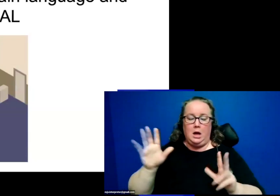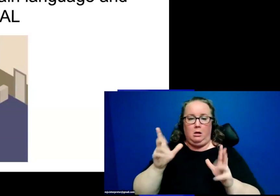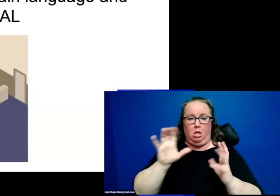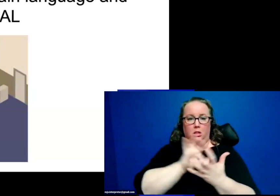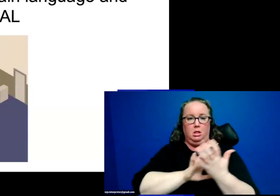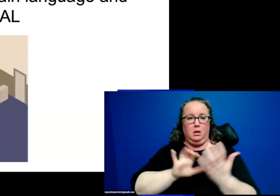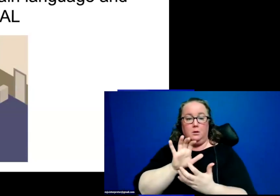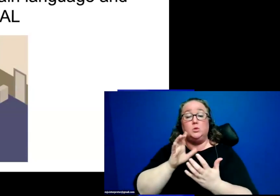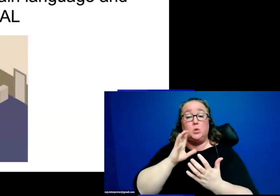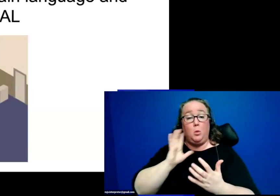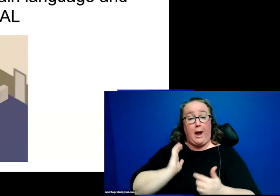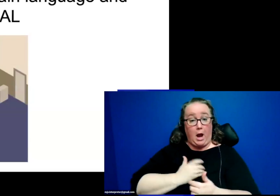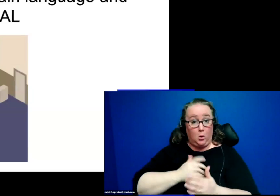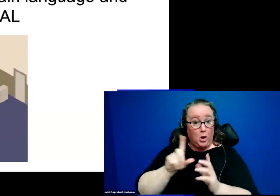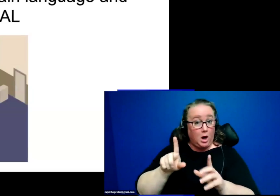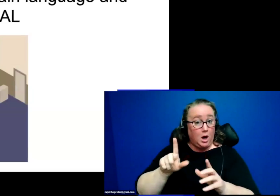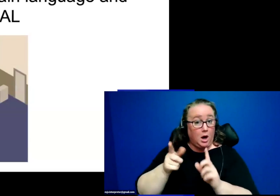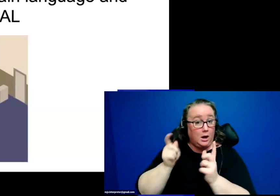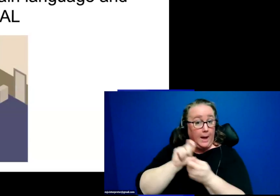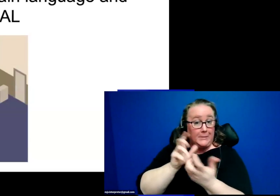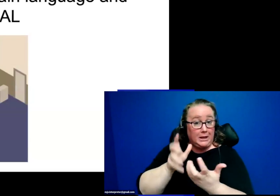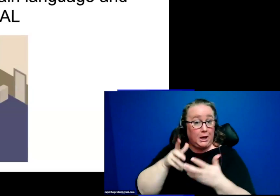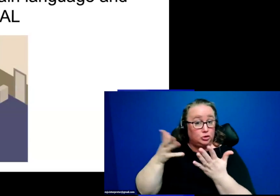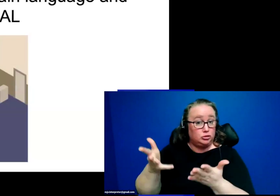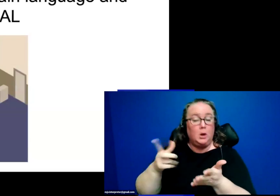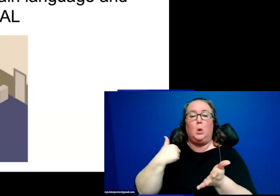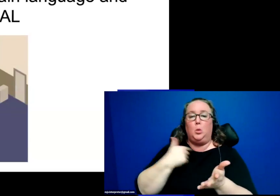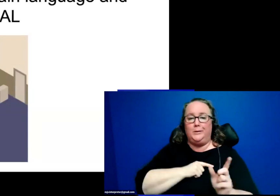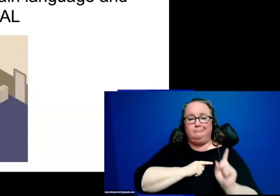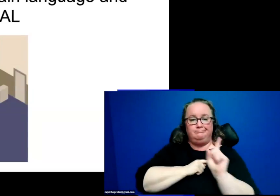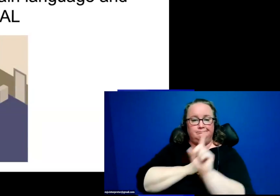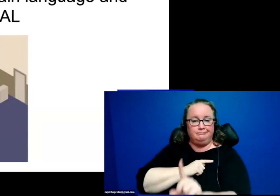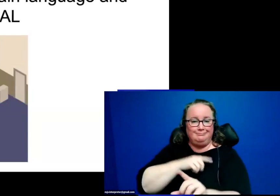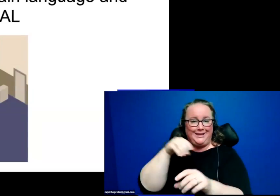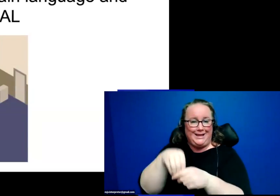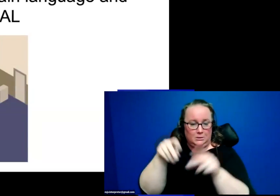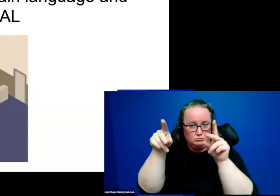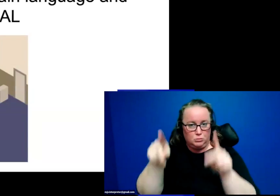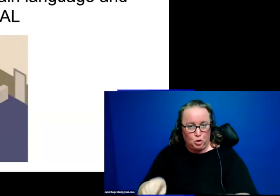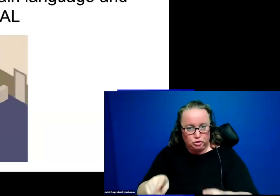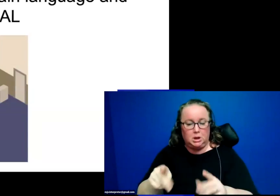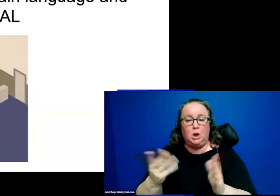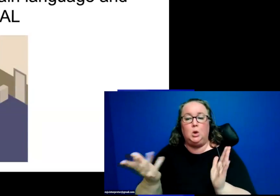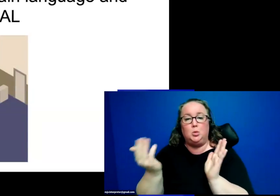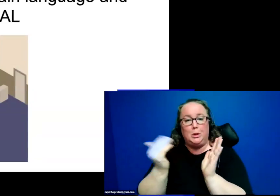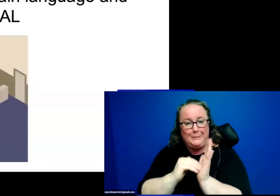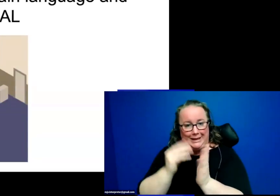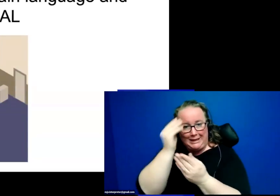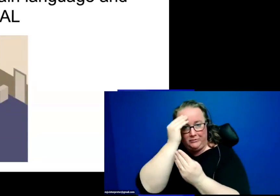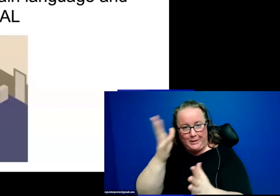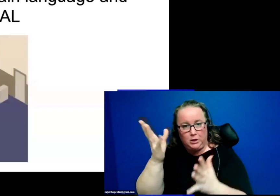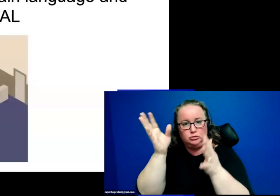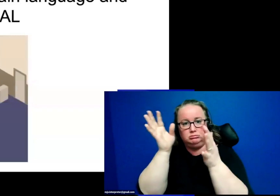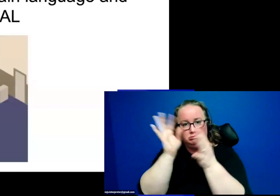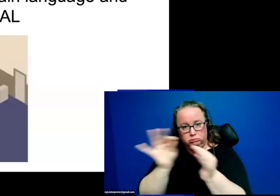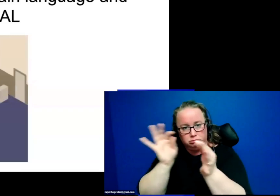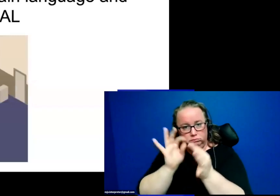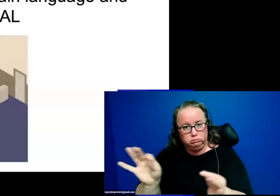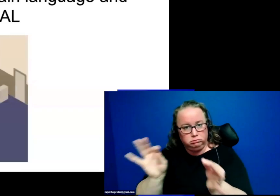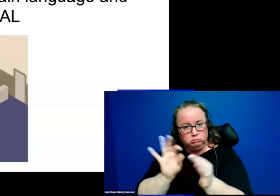did is we went and spoke with her in person. We repeated the information multiple times in different ways in plain language. And eventually, we drew her